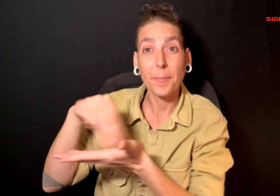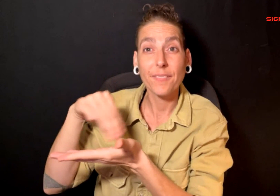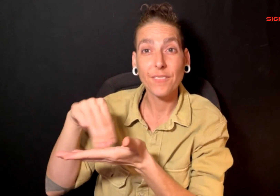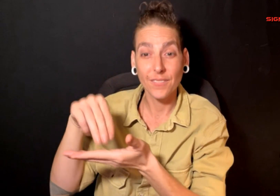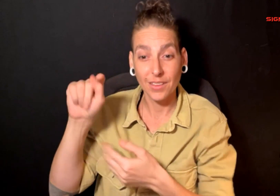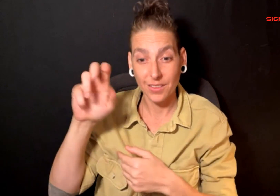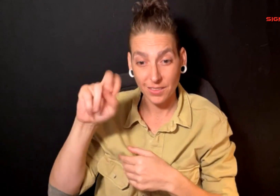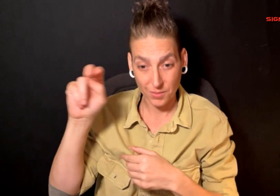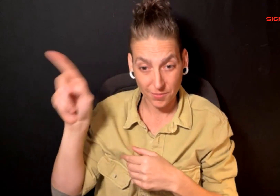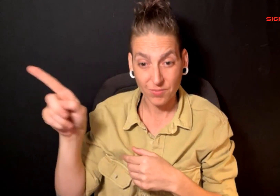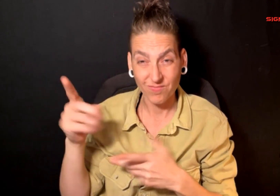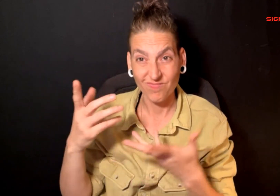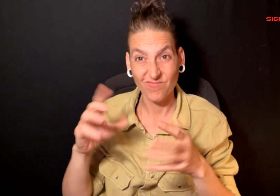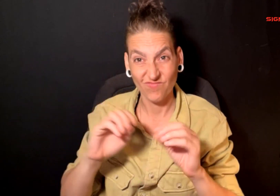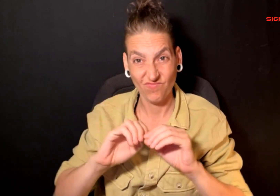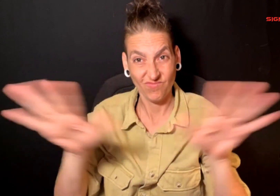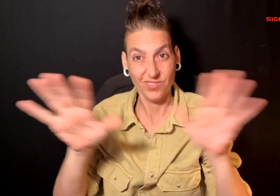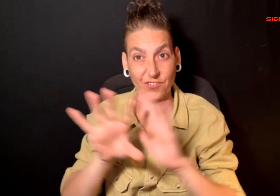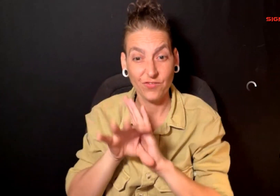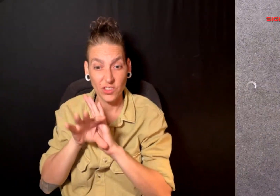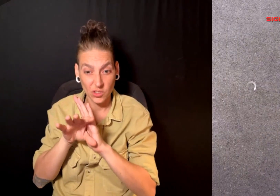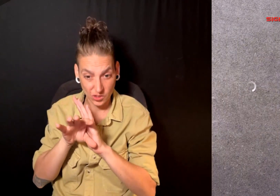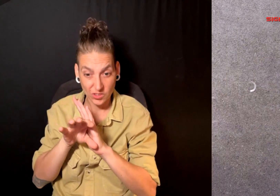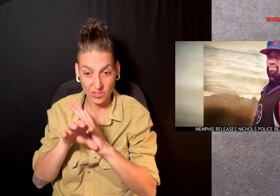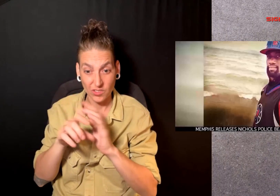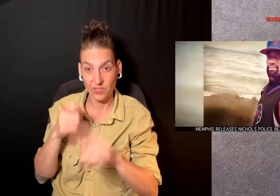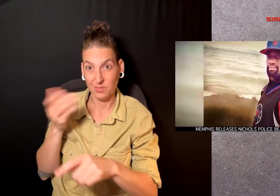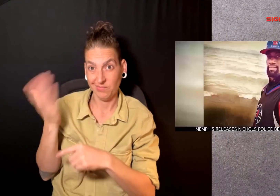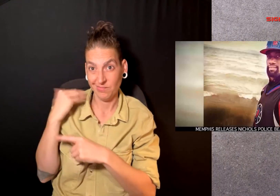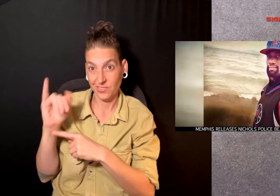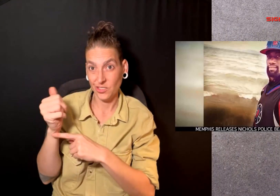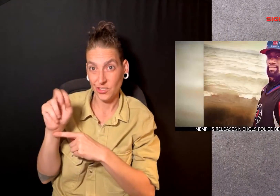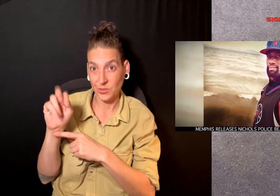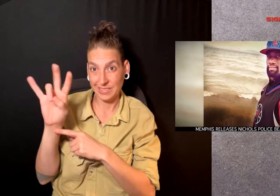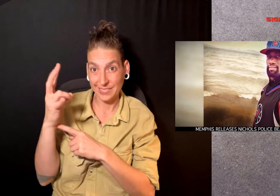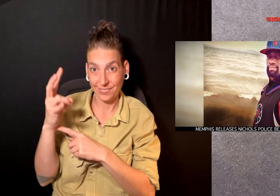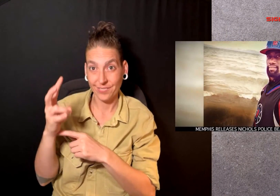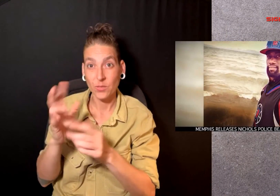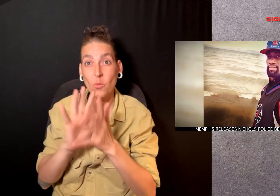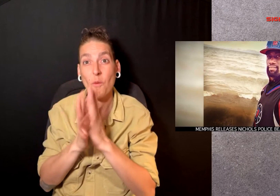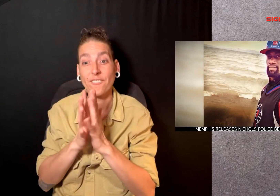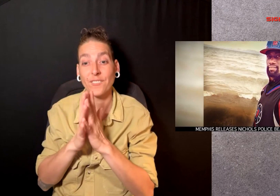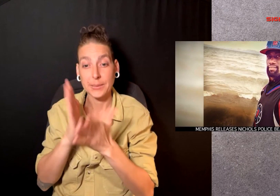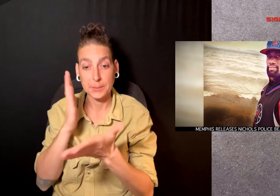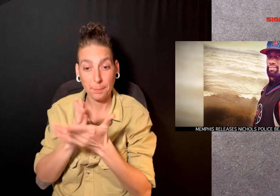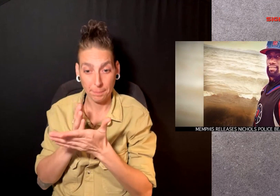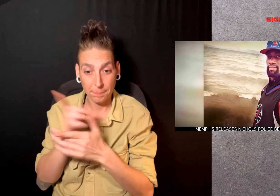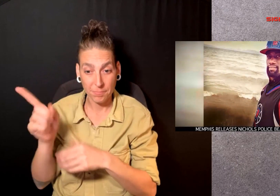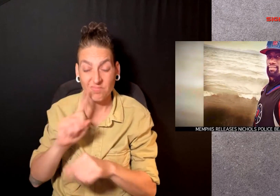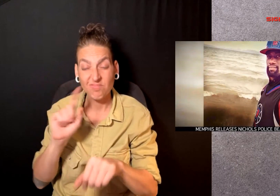authorities in Memphis released a video from the January 7 traffic stop that resulted in the